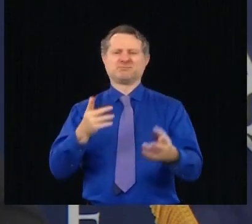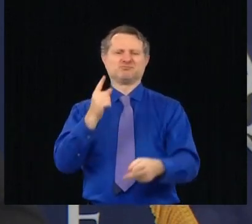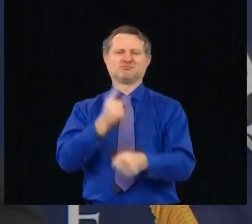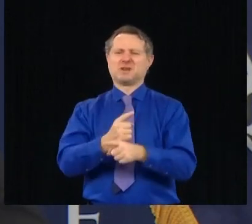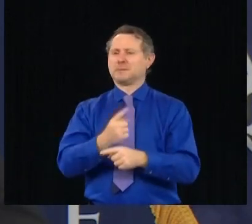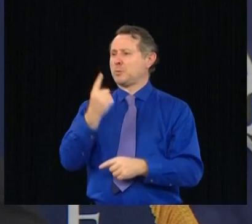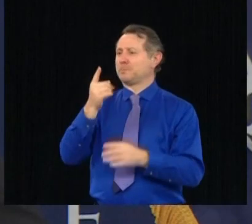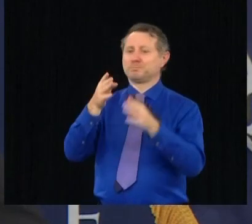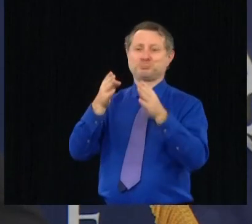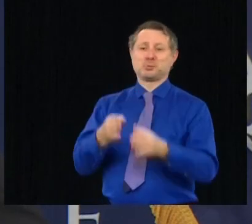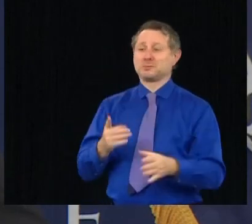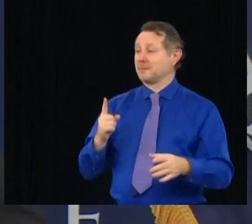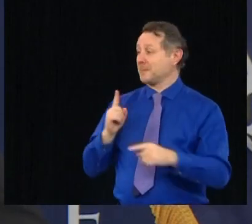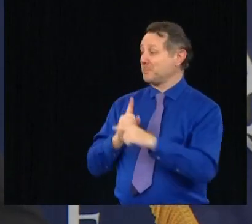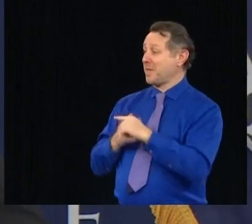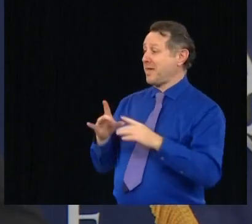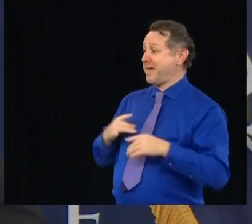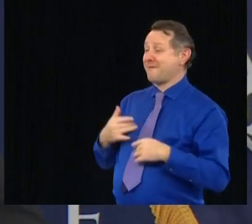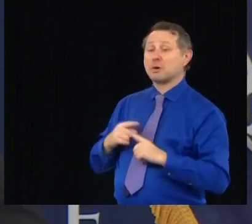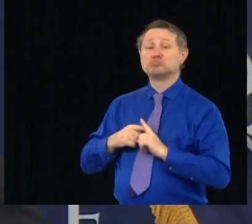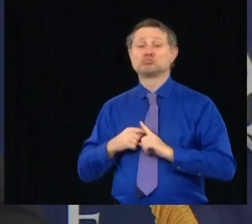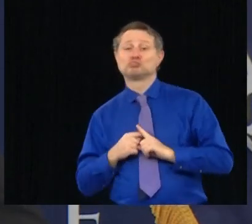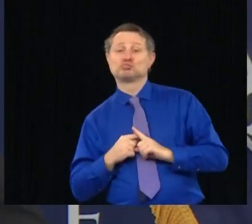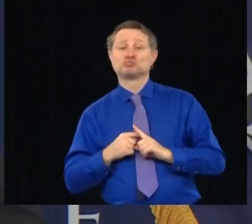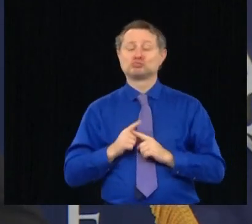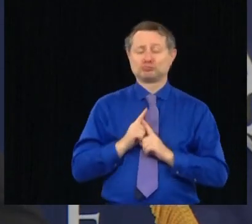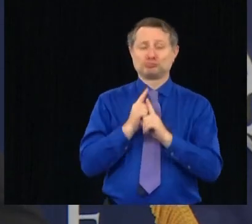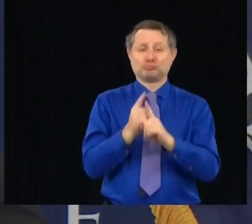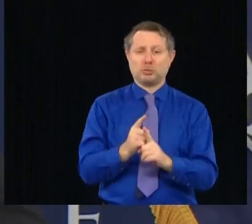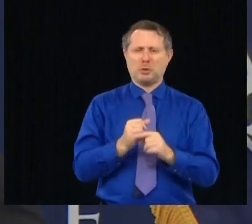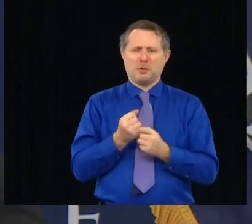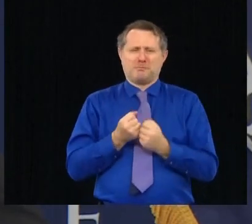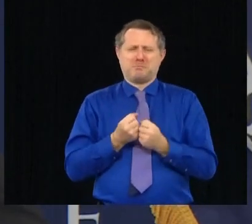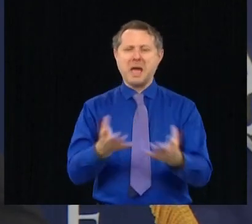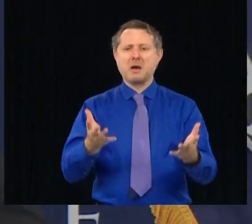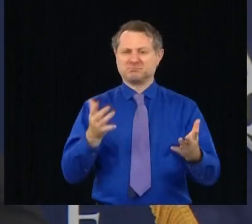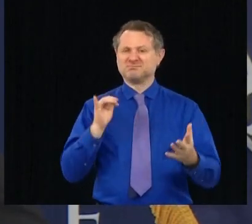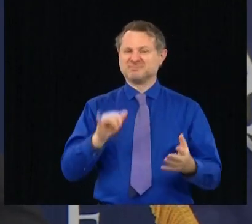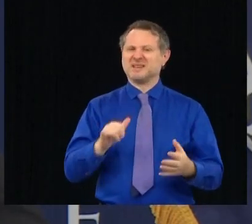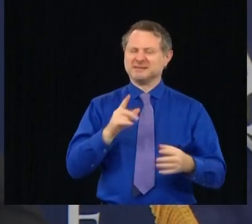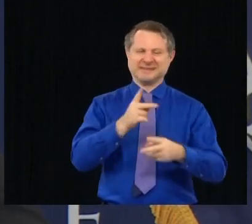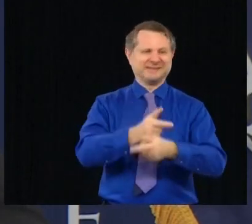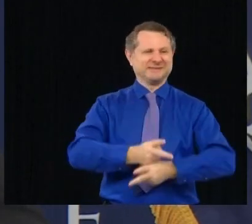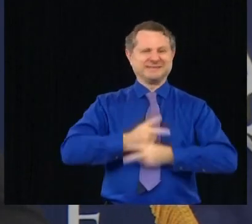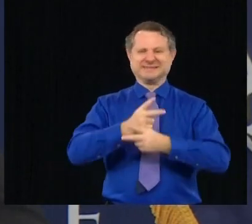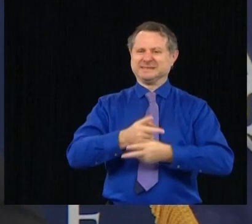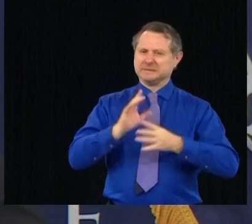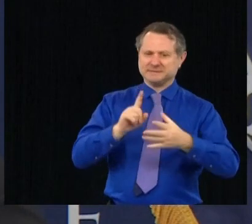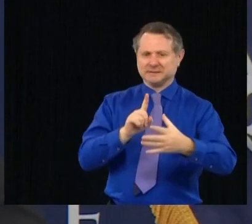NOW, WE HAVE SEVERAL HUNDRED EMPLOYEES IN ONE PLACE, YEAH, ONE INFECTED PERSON IT CAN TAKE